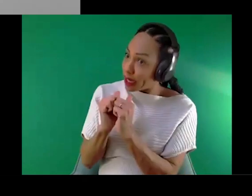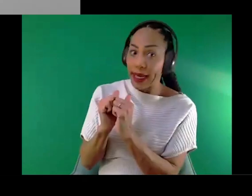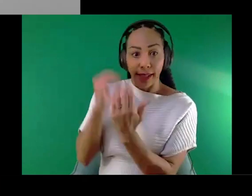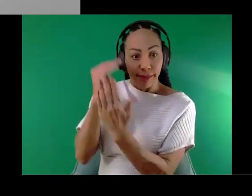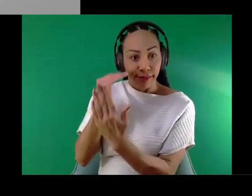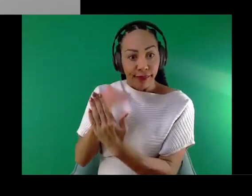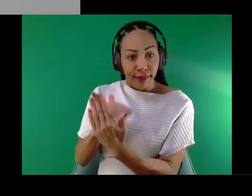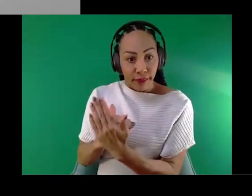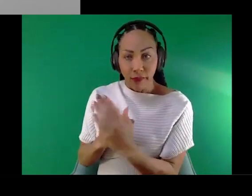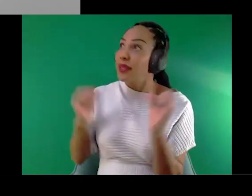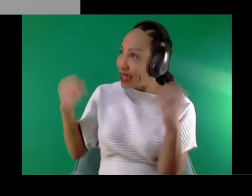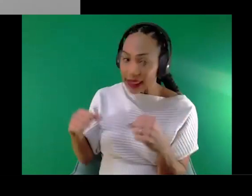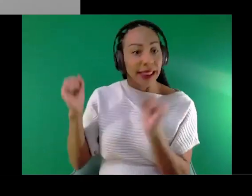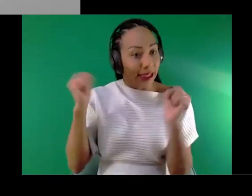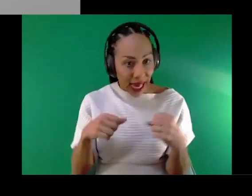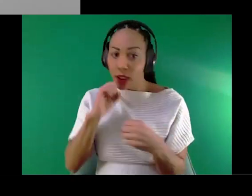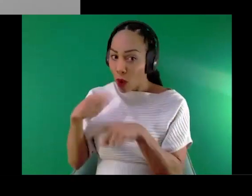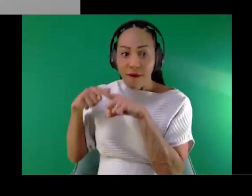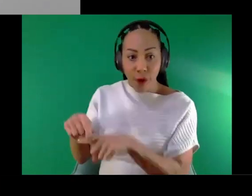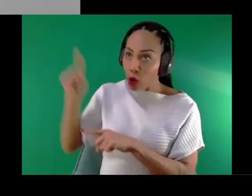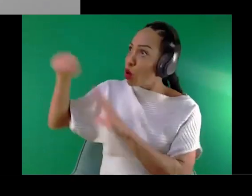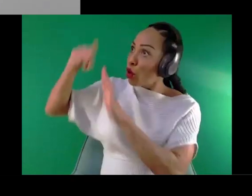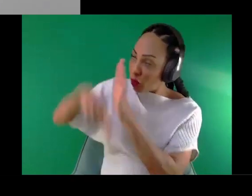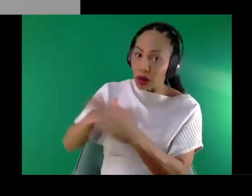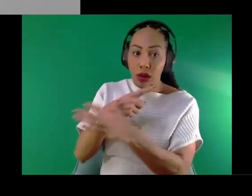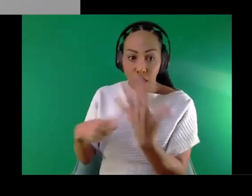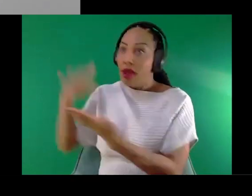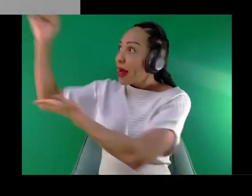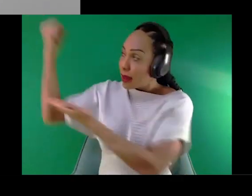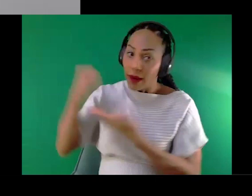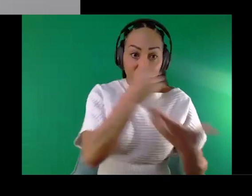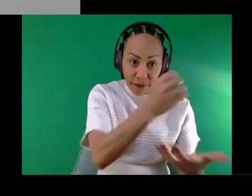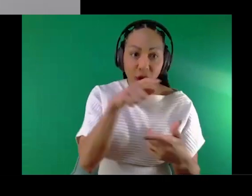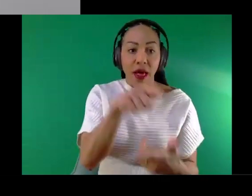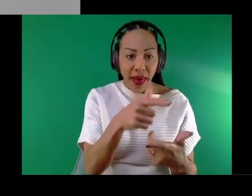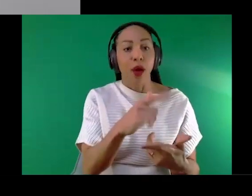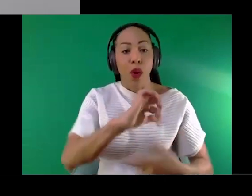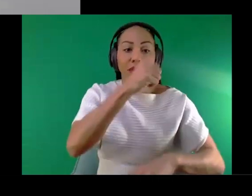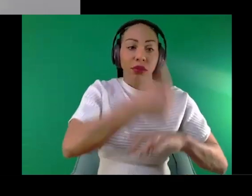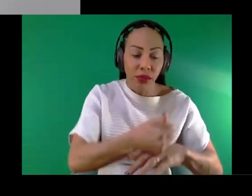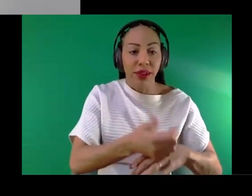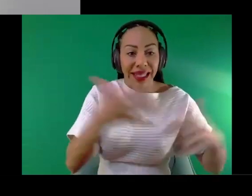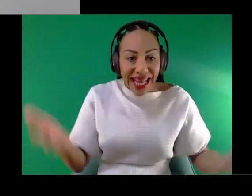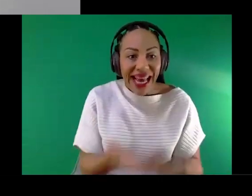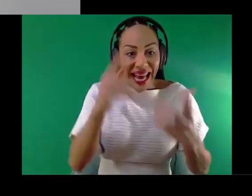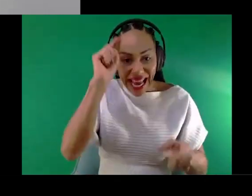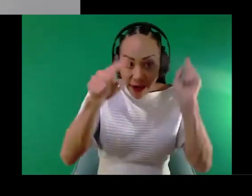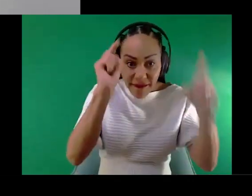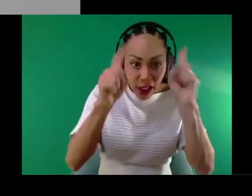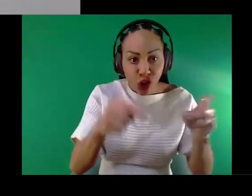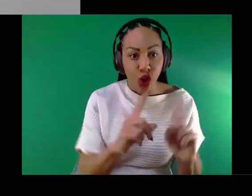funded in order to enhance them as factors of innovation in the Performing Arts system these